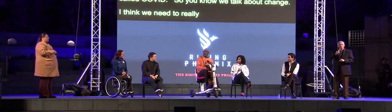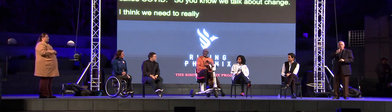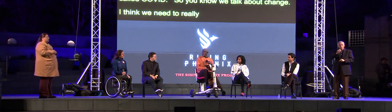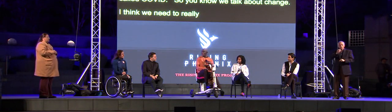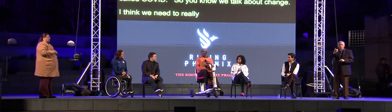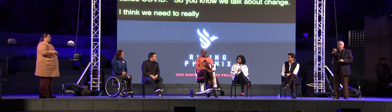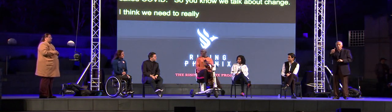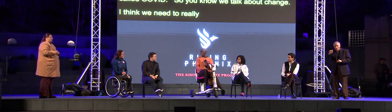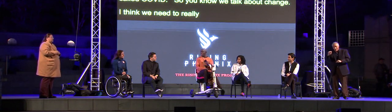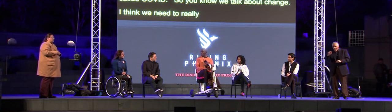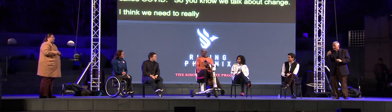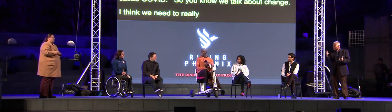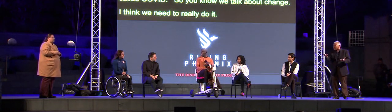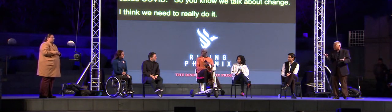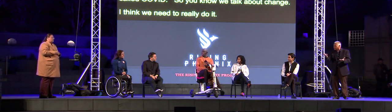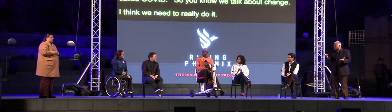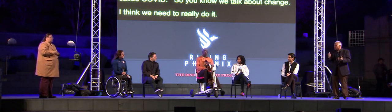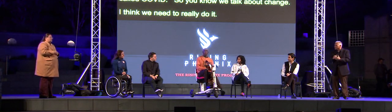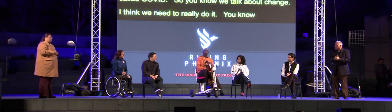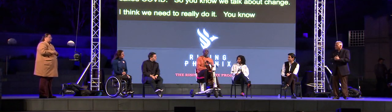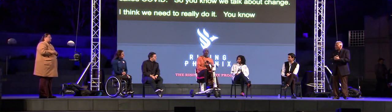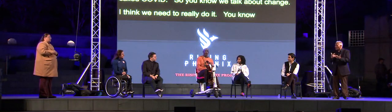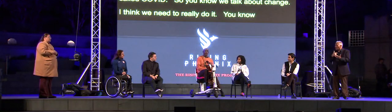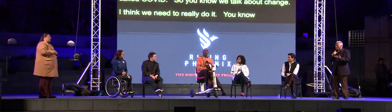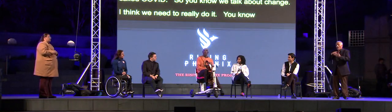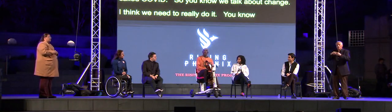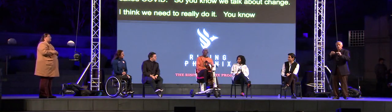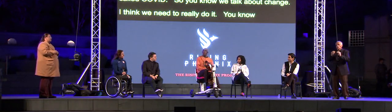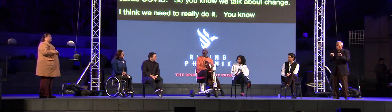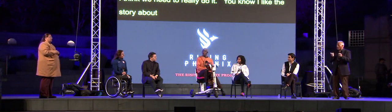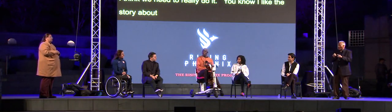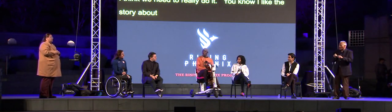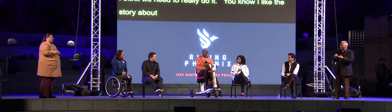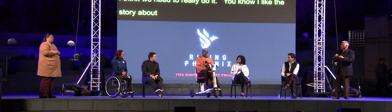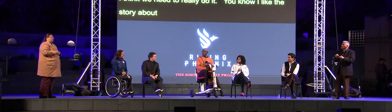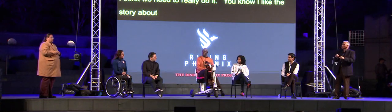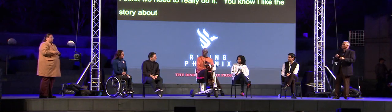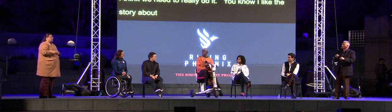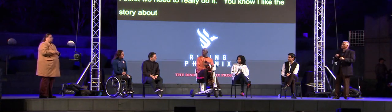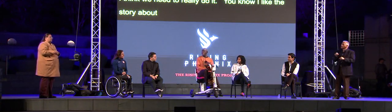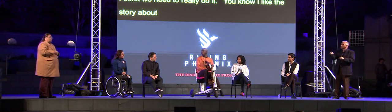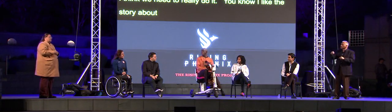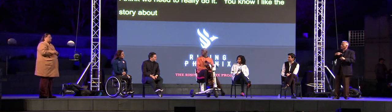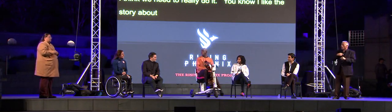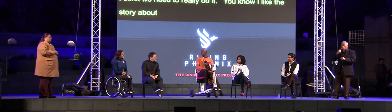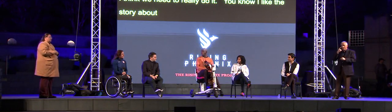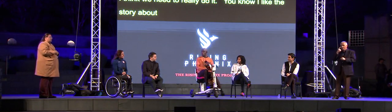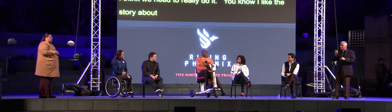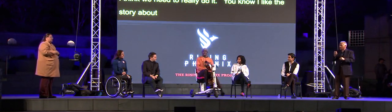I like the story of how maybe BBC didn't do it,